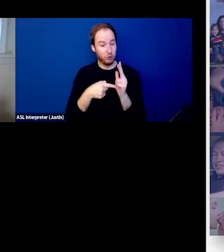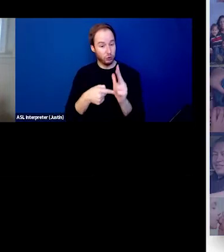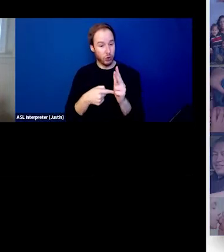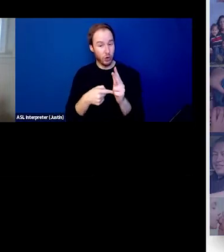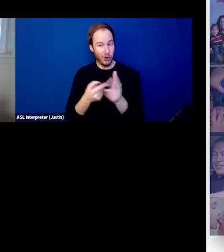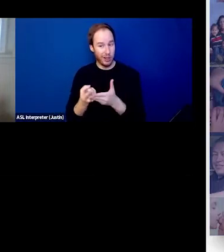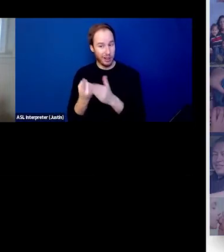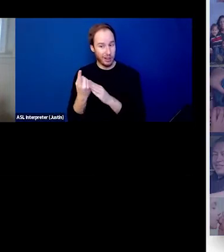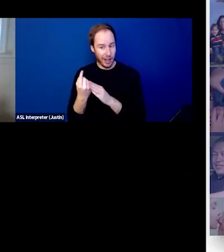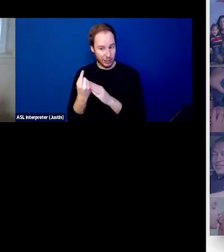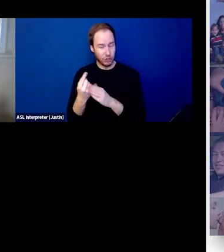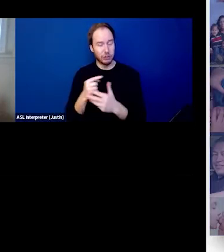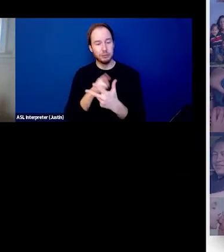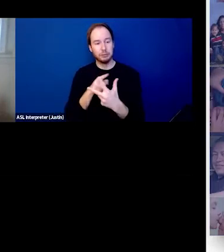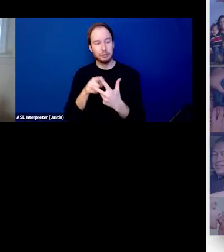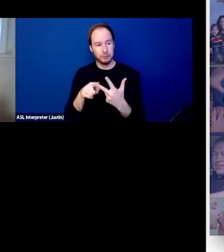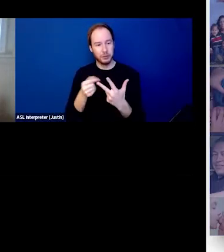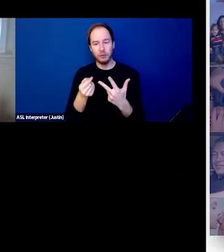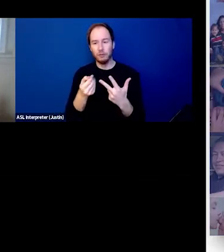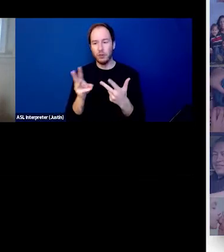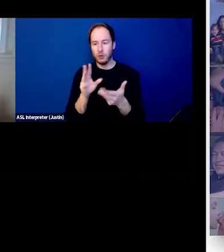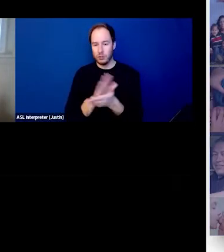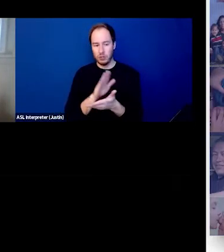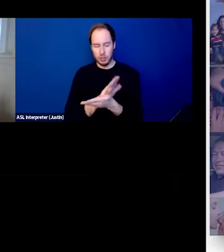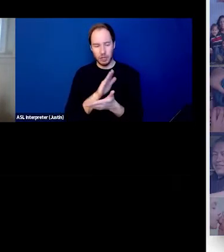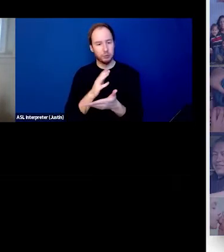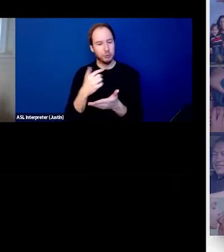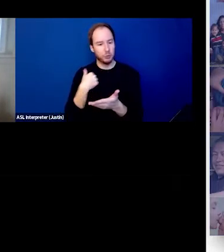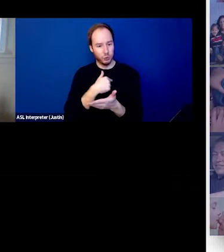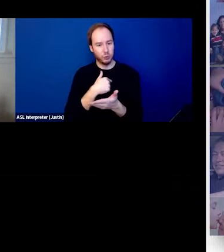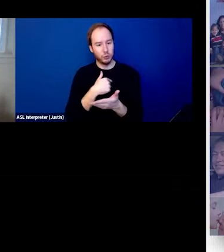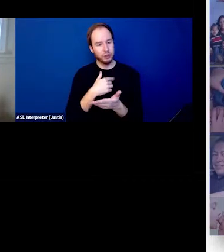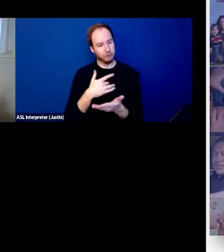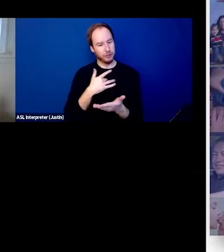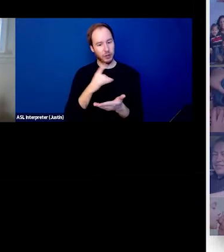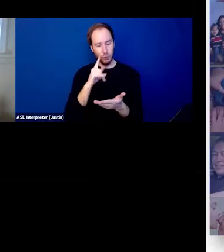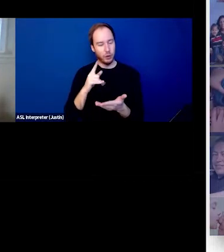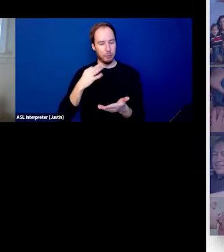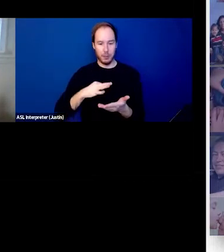last year are a couple of documents that we find can be very helpful for those who are working